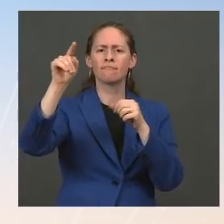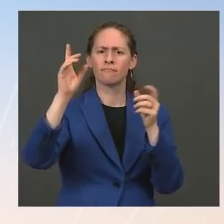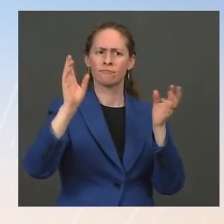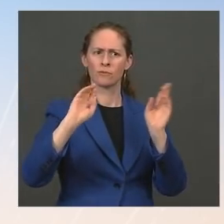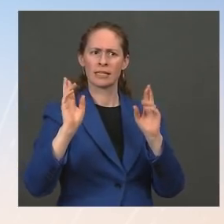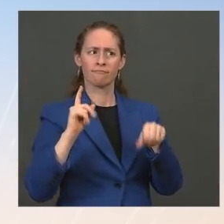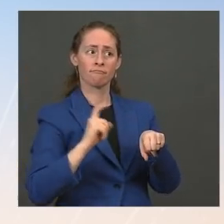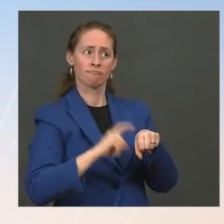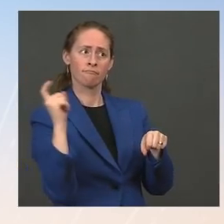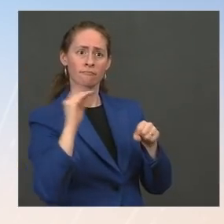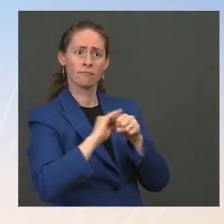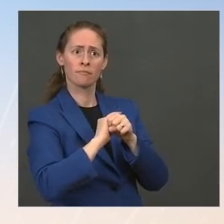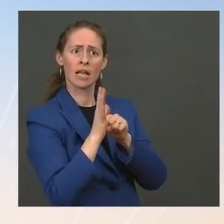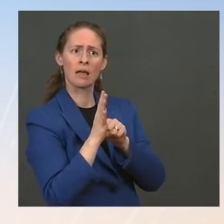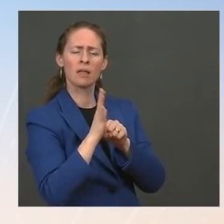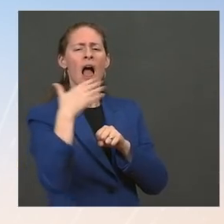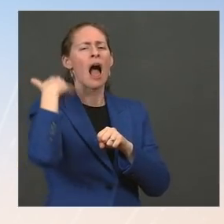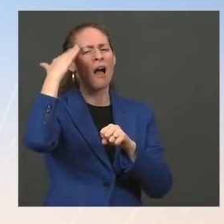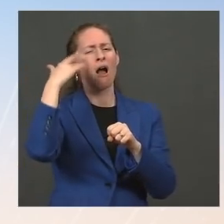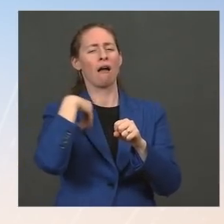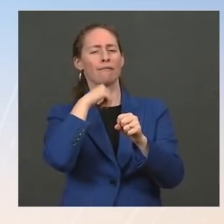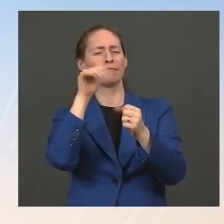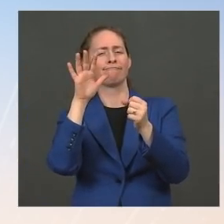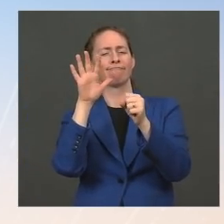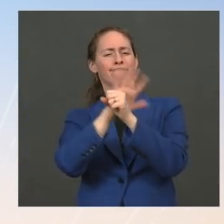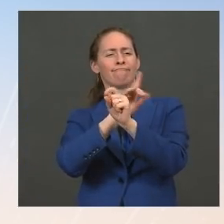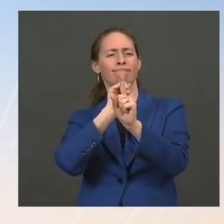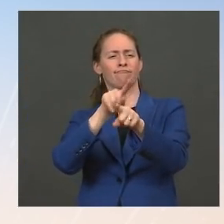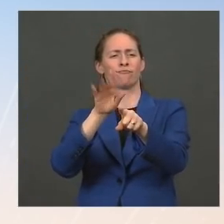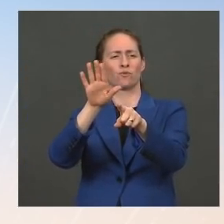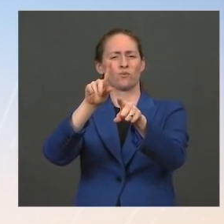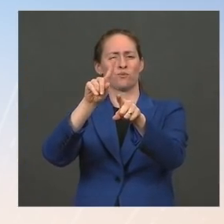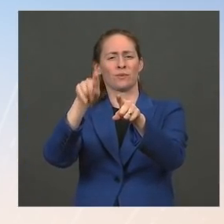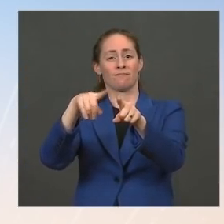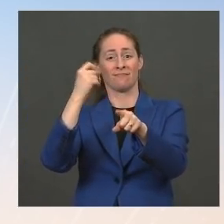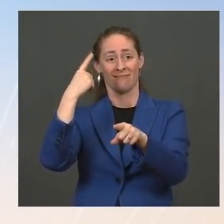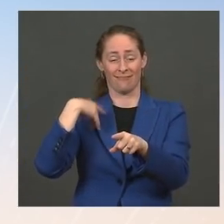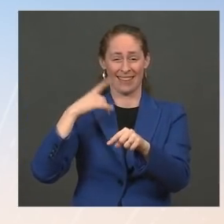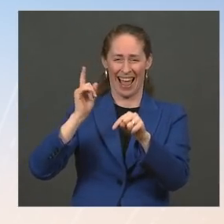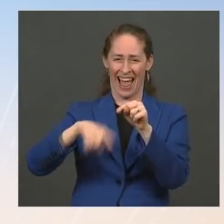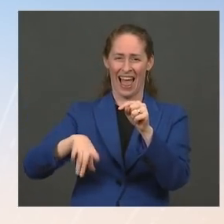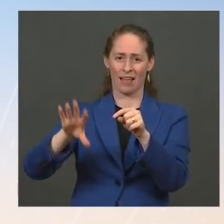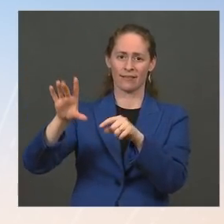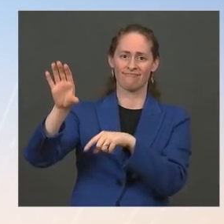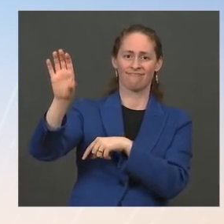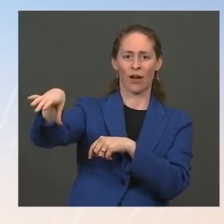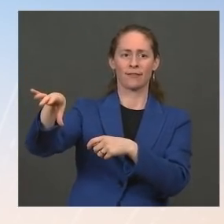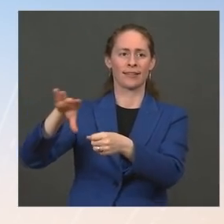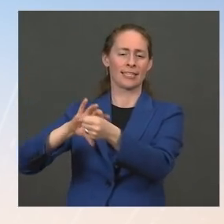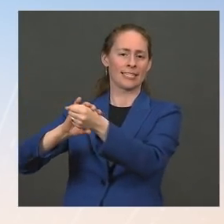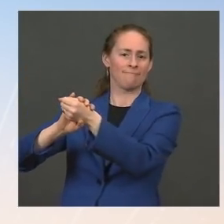We can't compel or force anyone to share their intellectual property data. That's not something we have that's wr- --